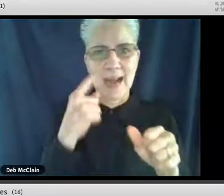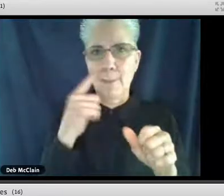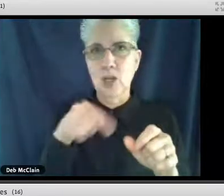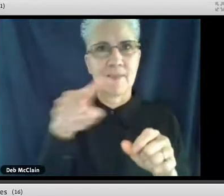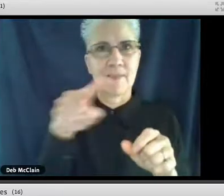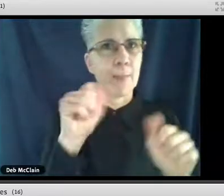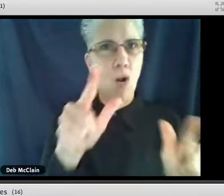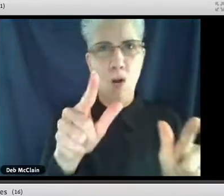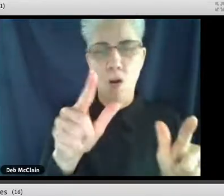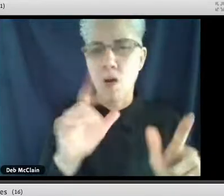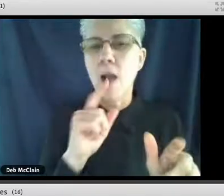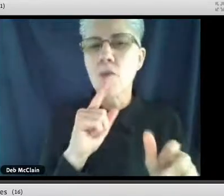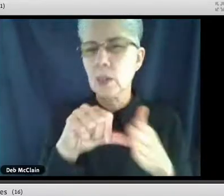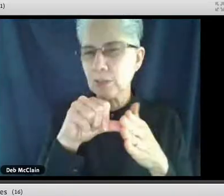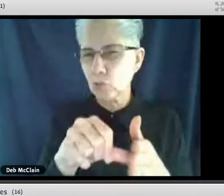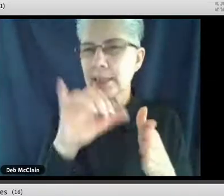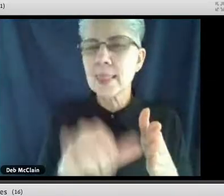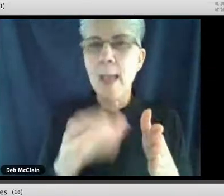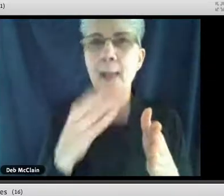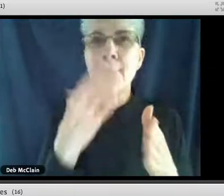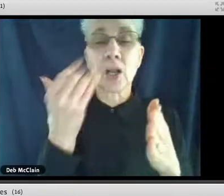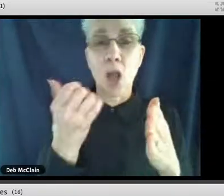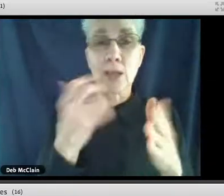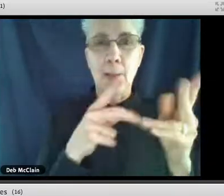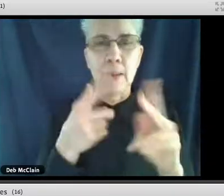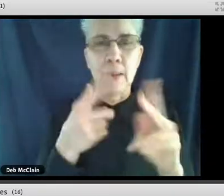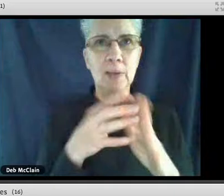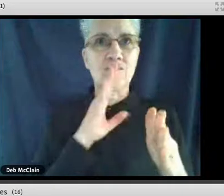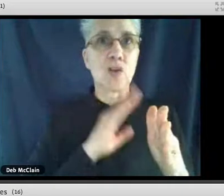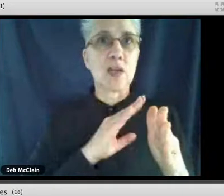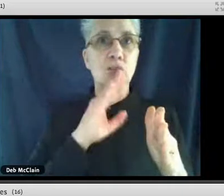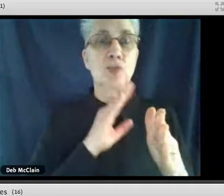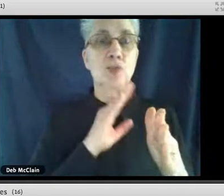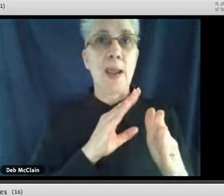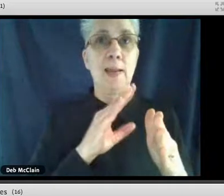I would really stress that because people get frustrated really fast.